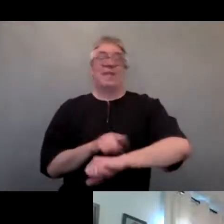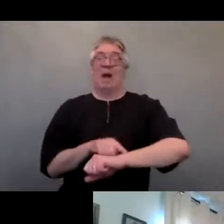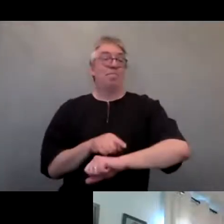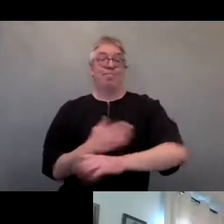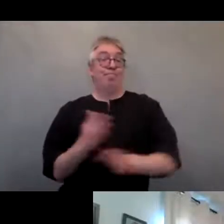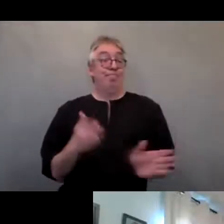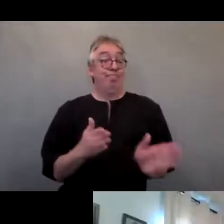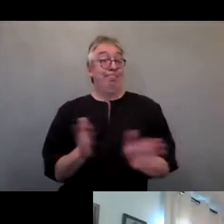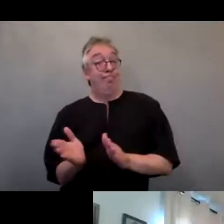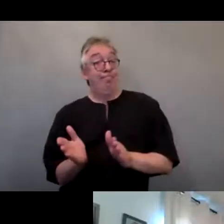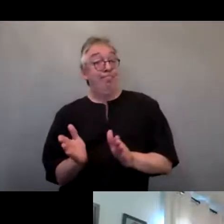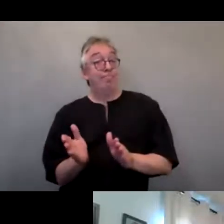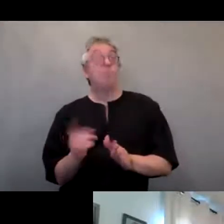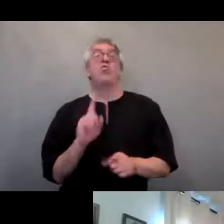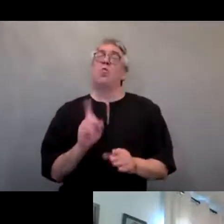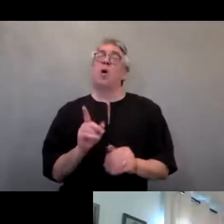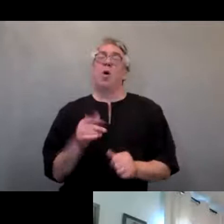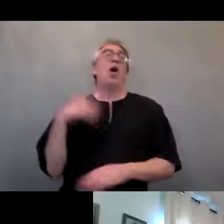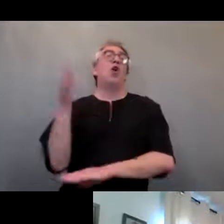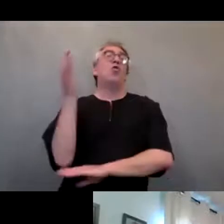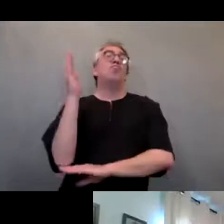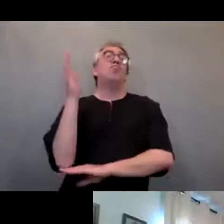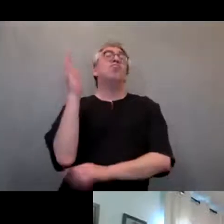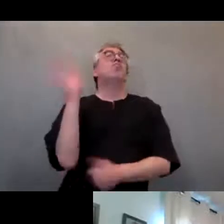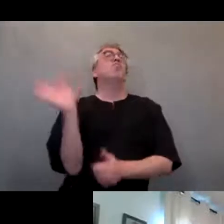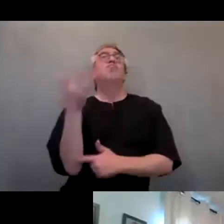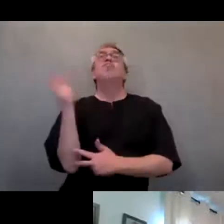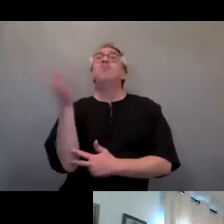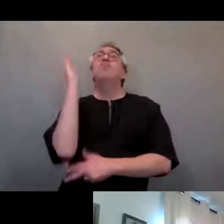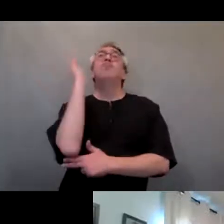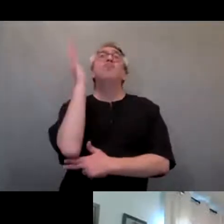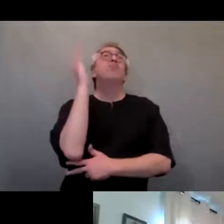and answered after all the speakers